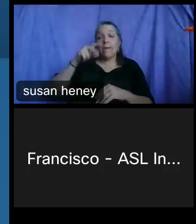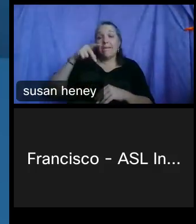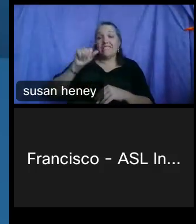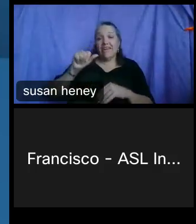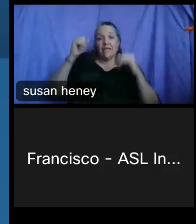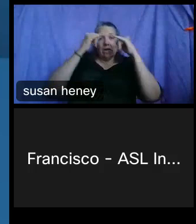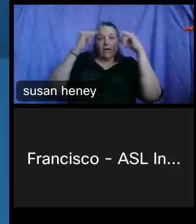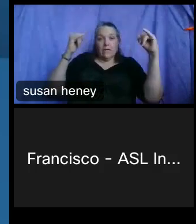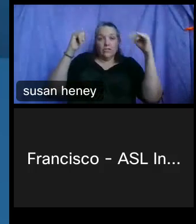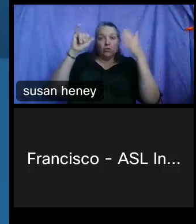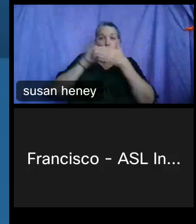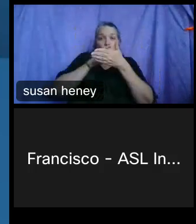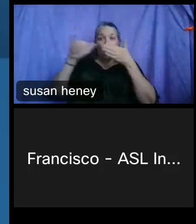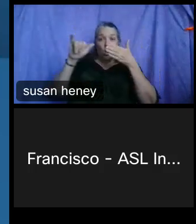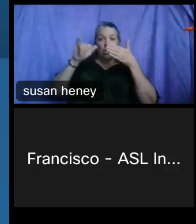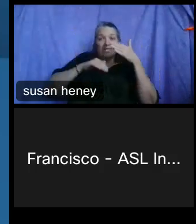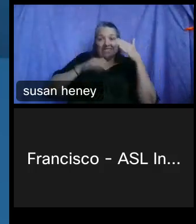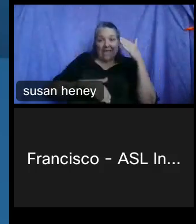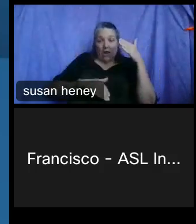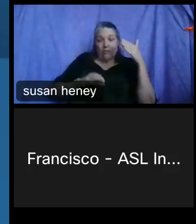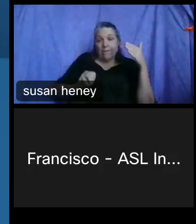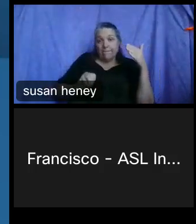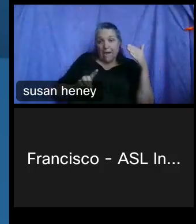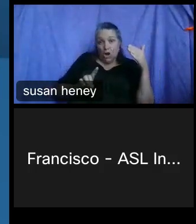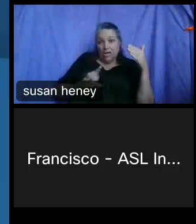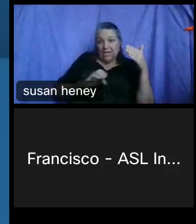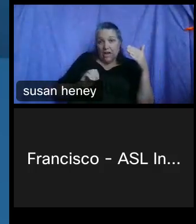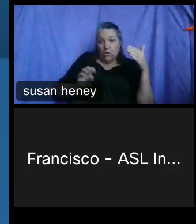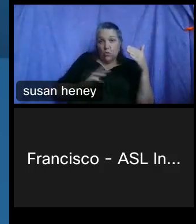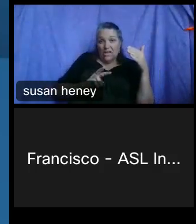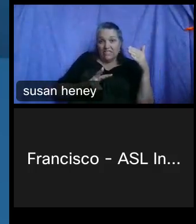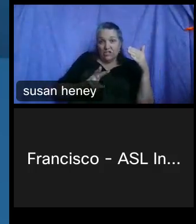southern boundary is Maryland and part of West Virginia. Its eastern boundary is New Jersey,